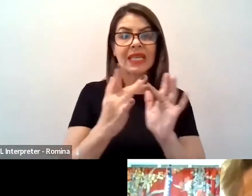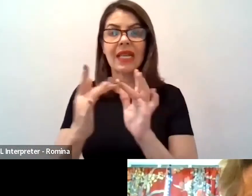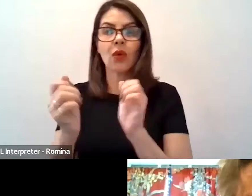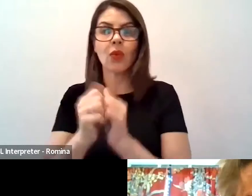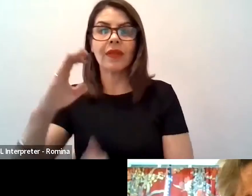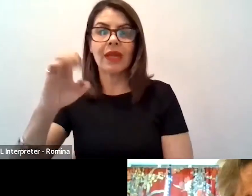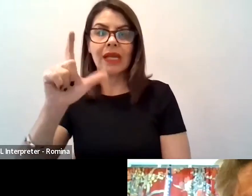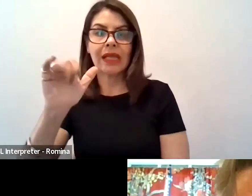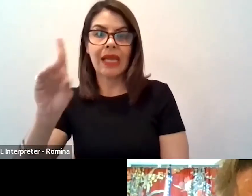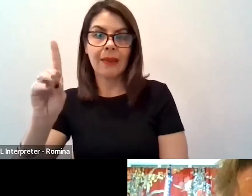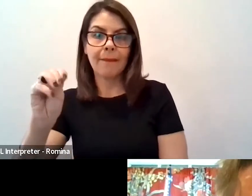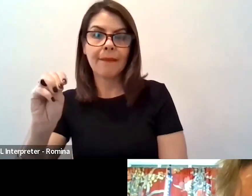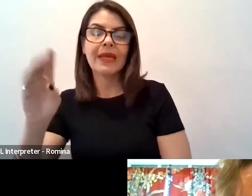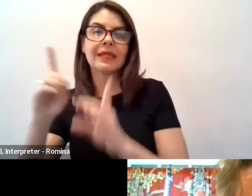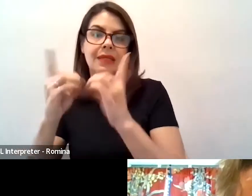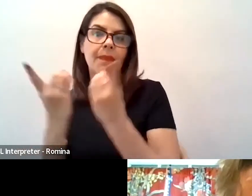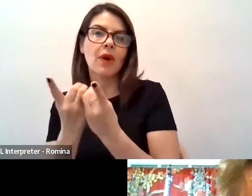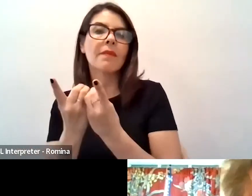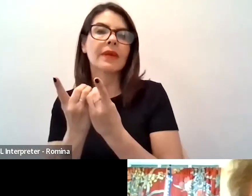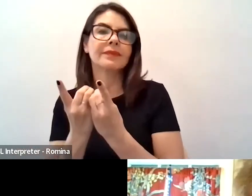for consultation and the report.